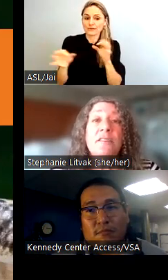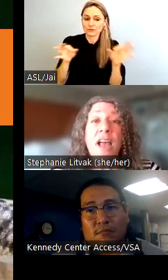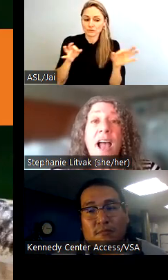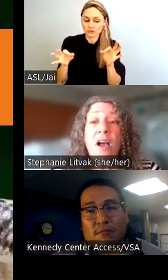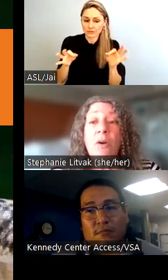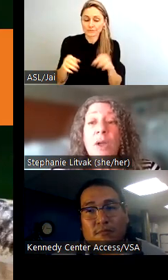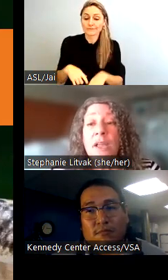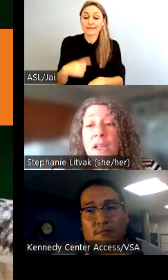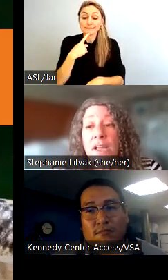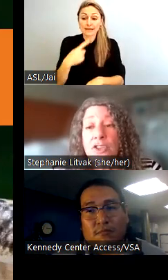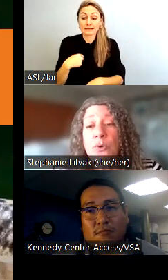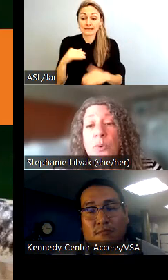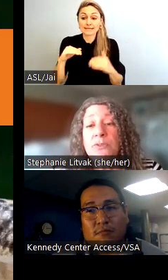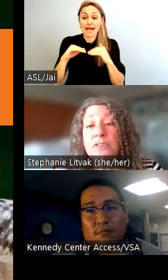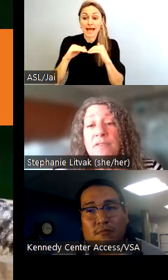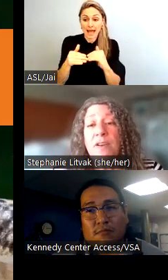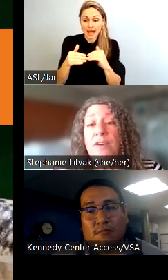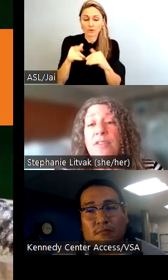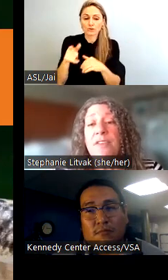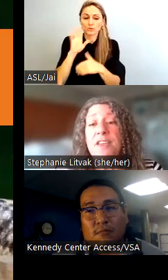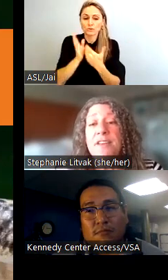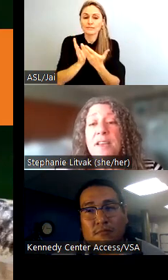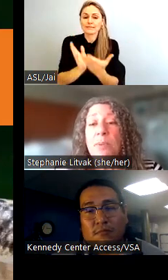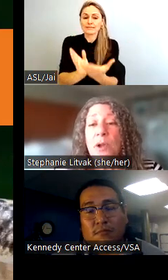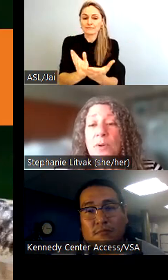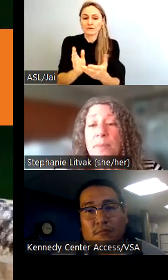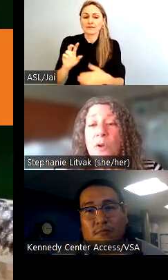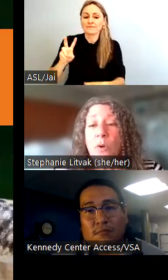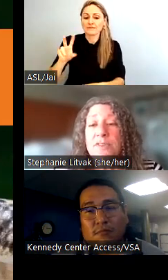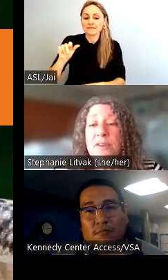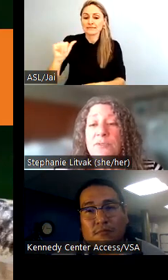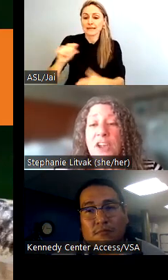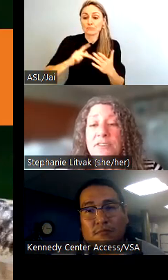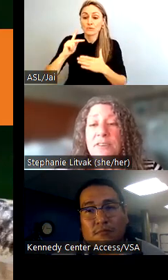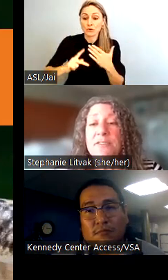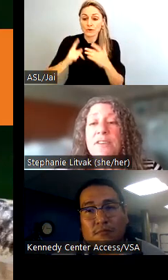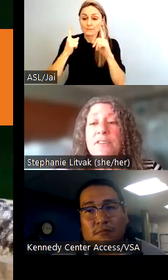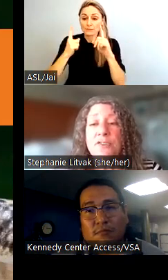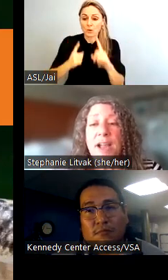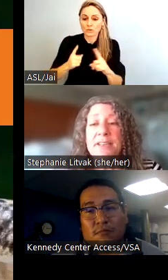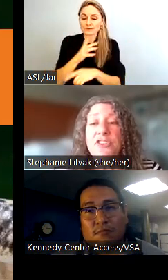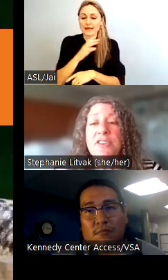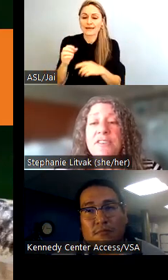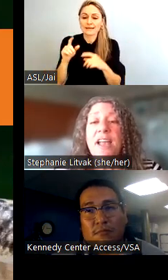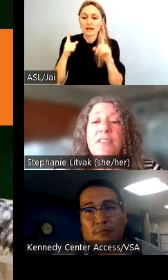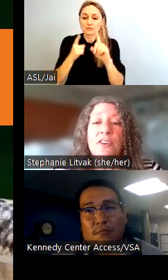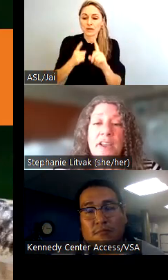Tell us how you will deliver the VSA Program goals and objectives, strategies, and learning